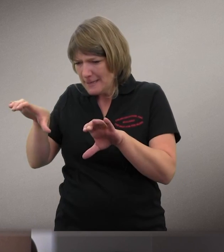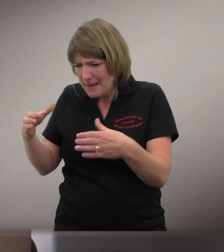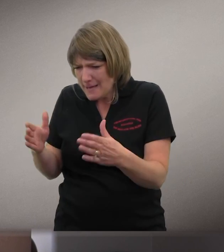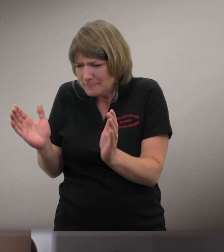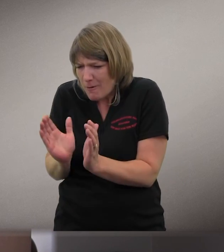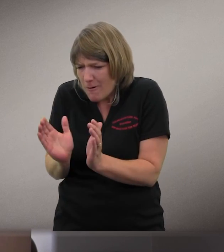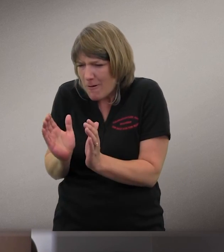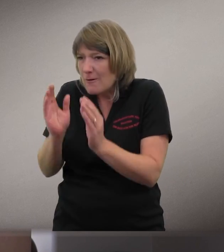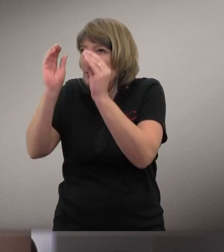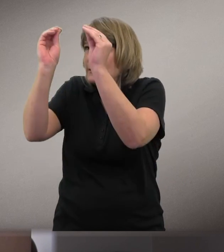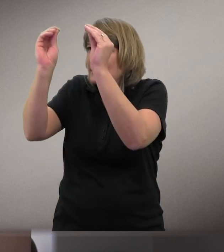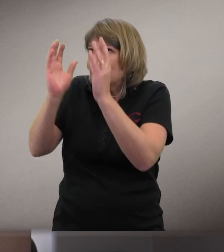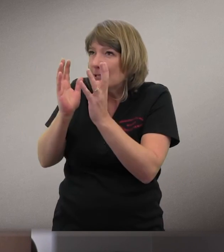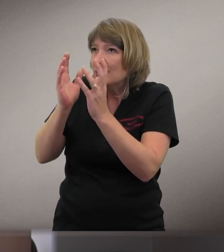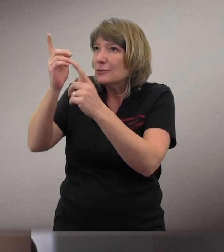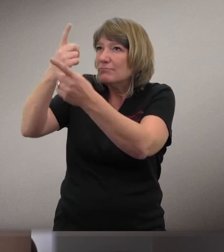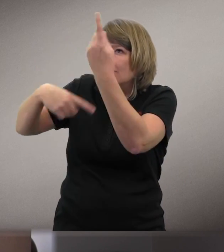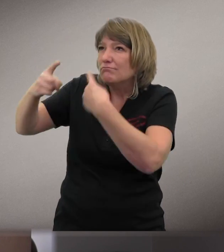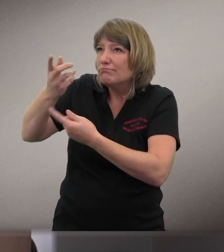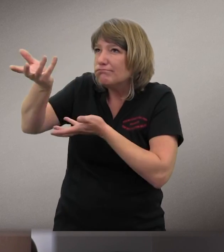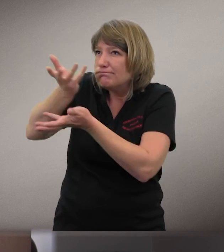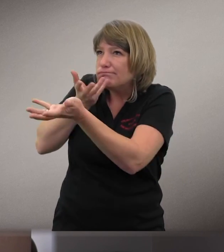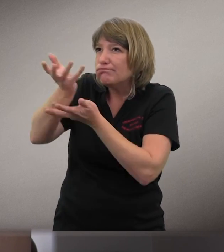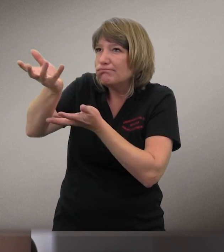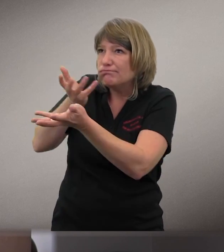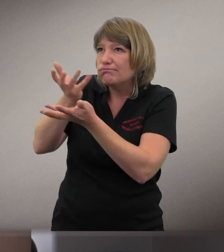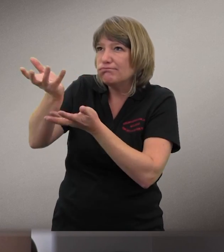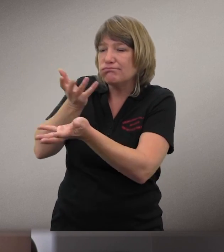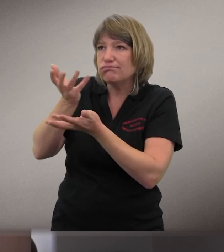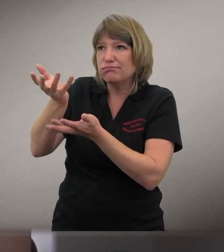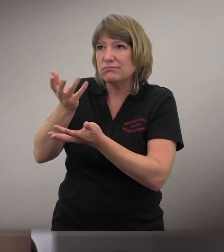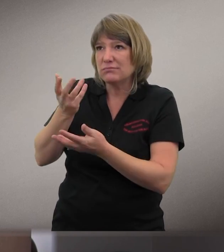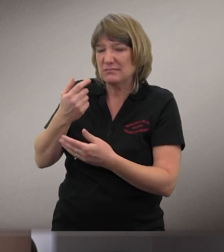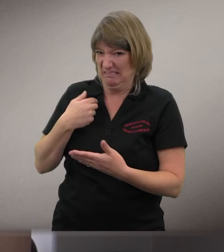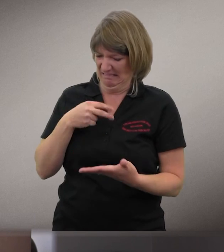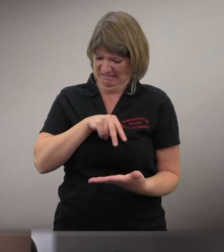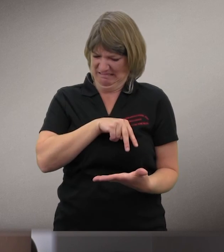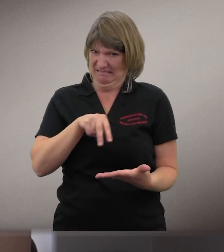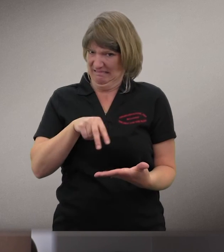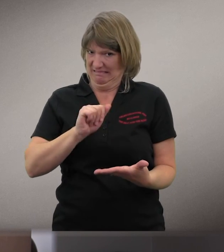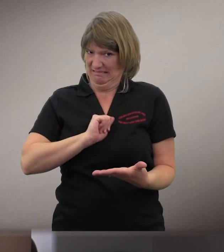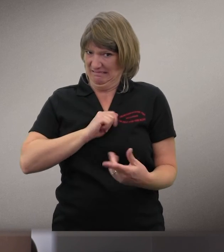and the teachers can actually interact with the students. I didn't know how to read very well,